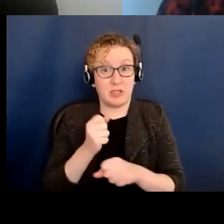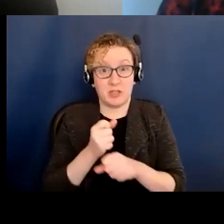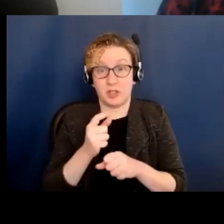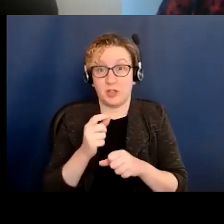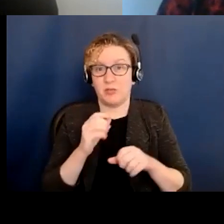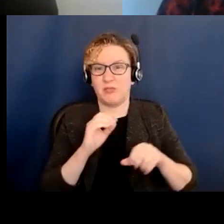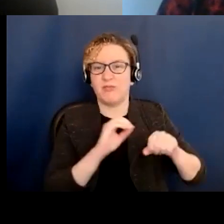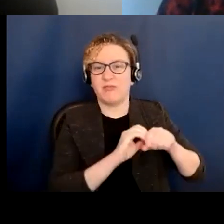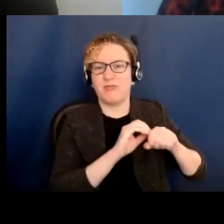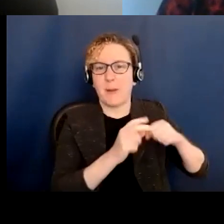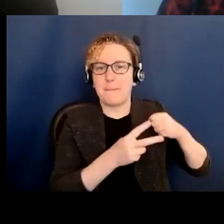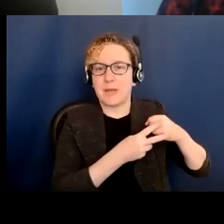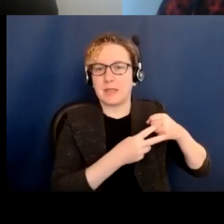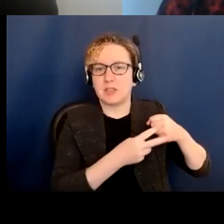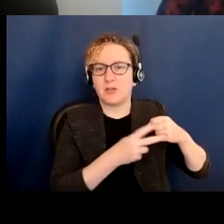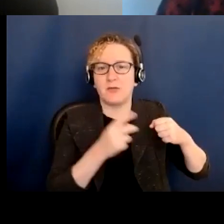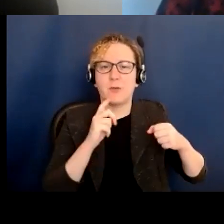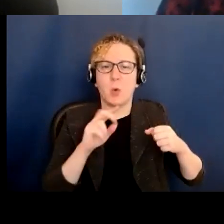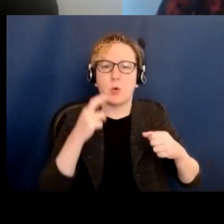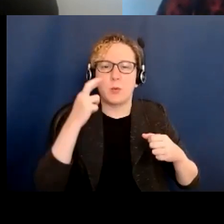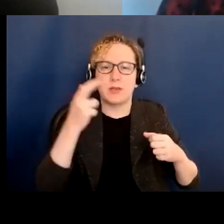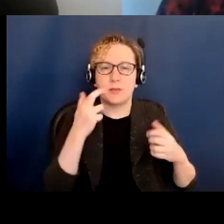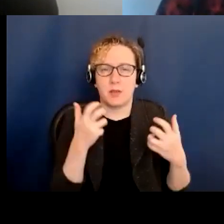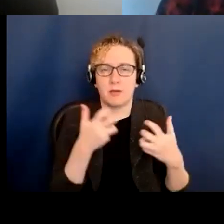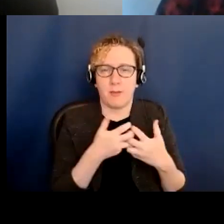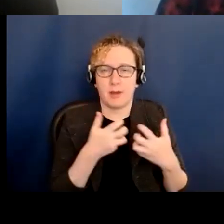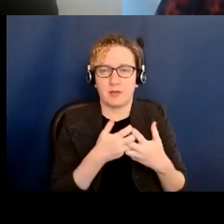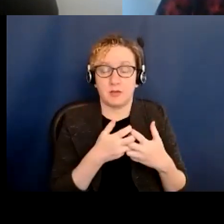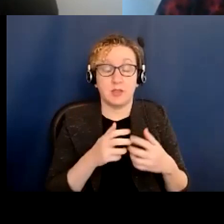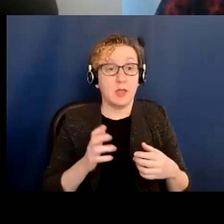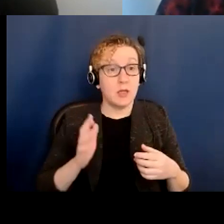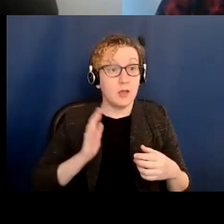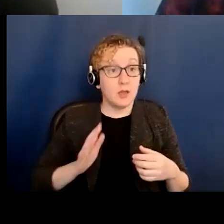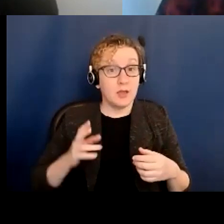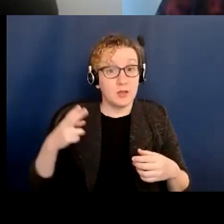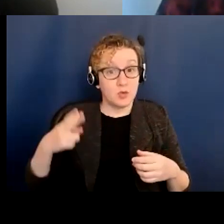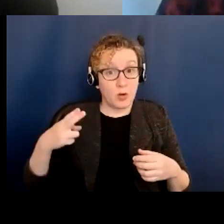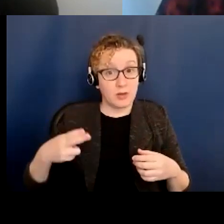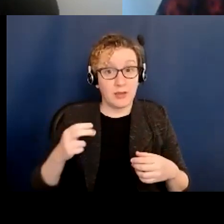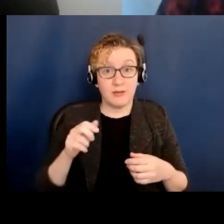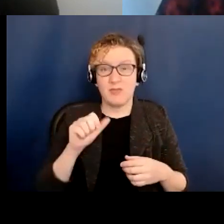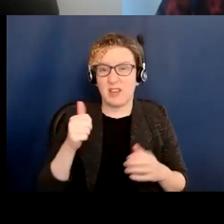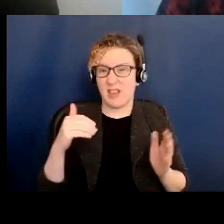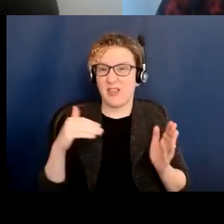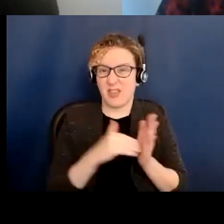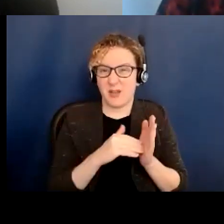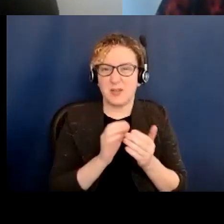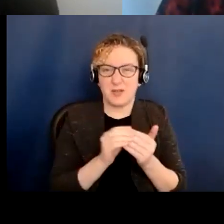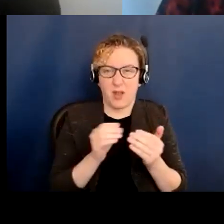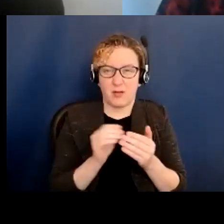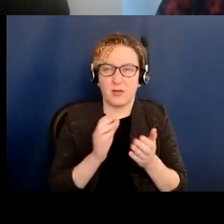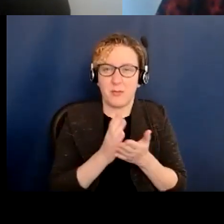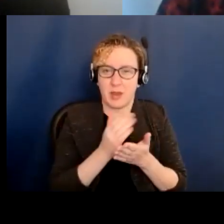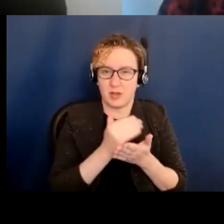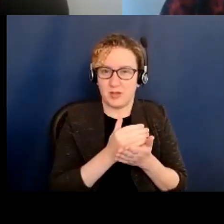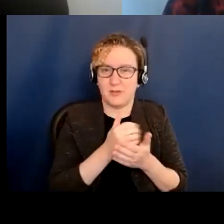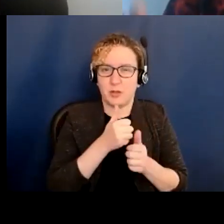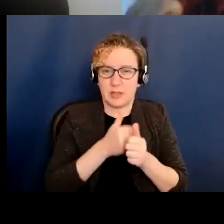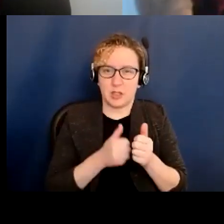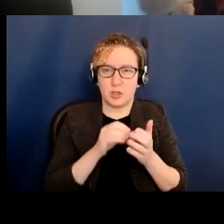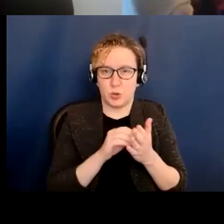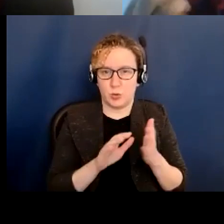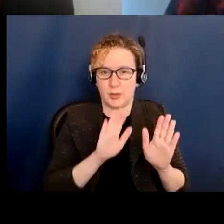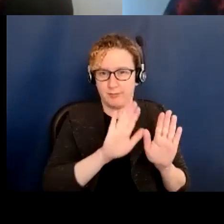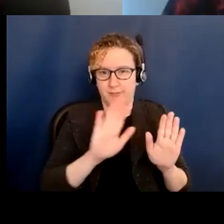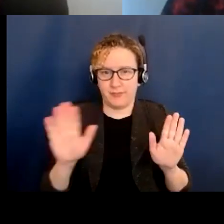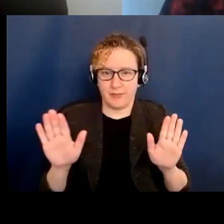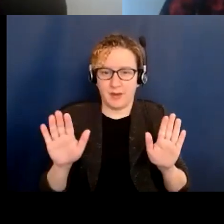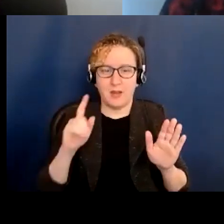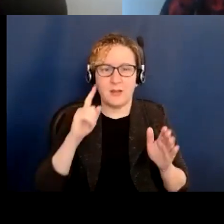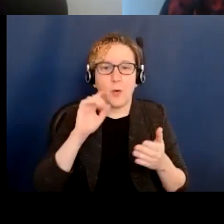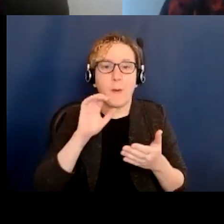We historically had the $10,000 budget for students and was for married couples.